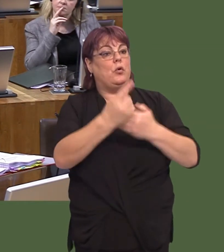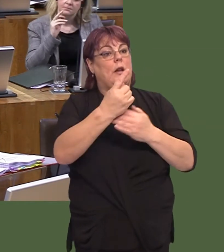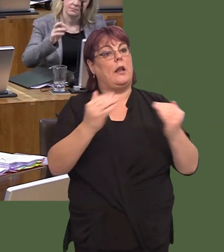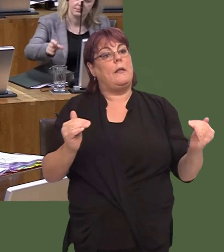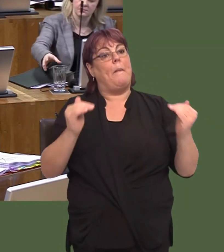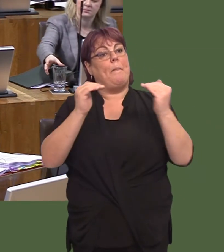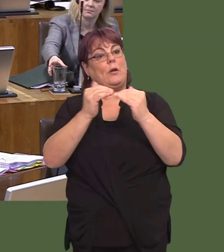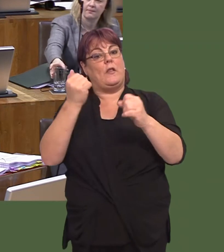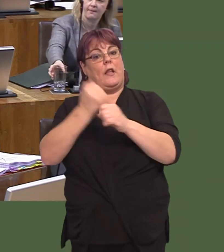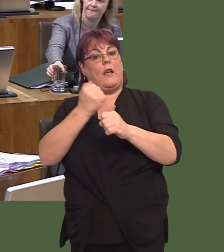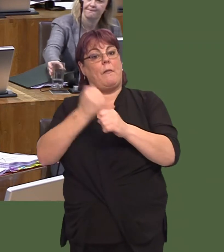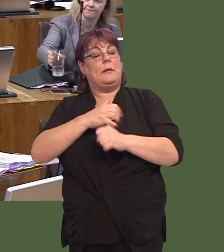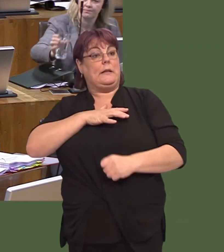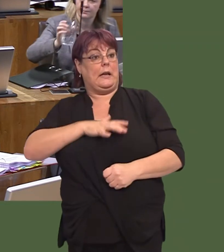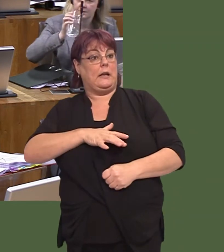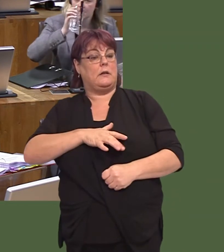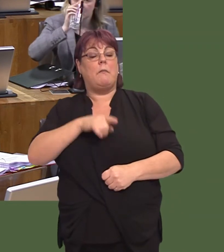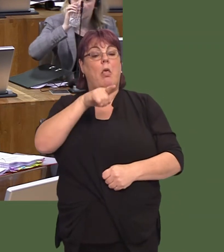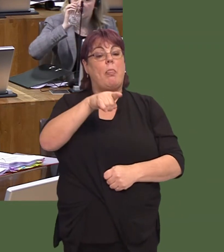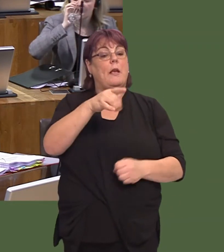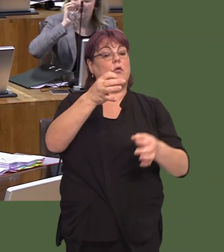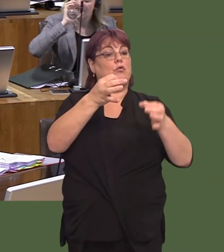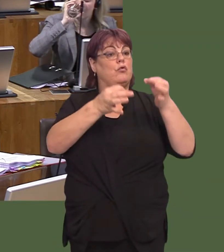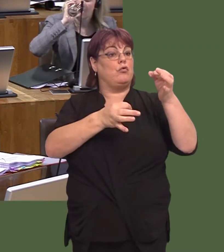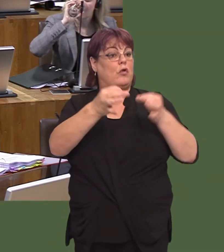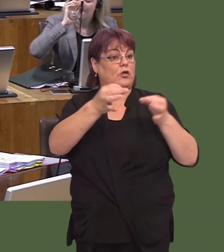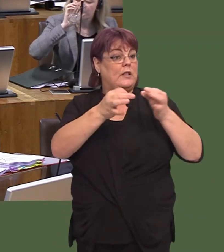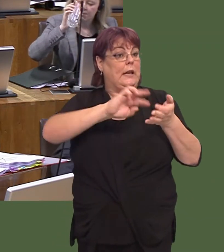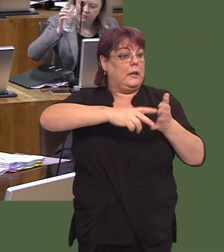The strategy maintains our commitment to being located across Wales and ensures that we are